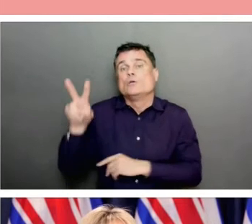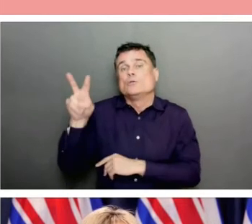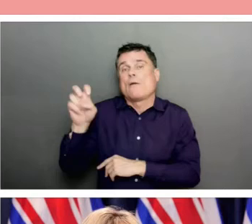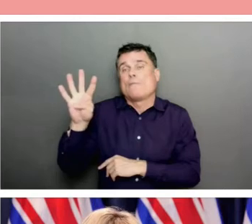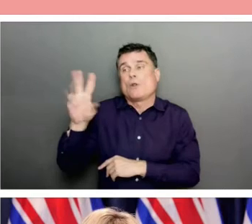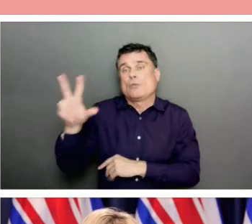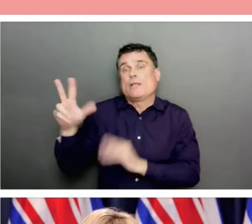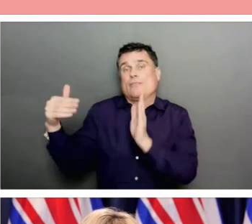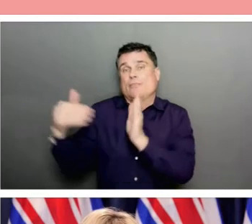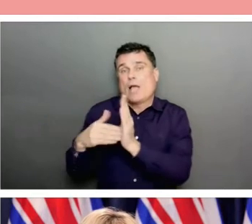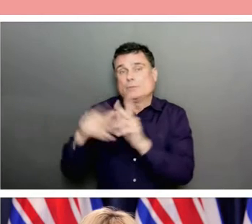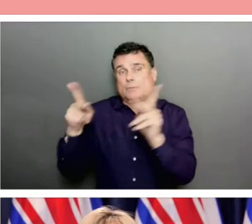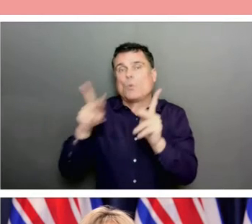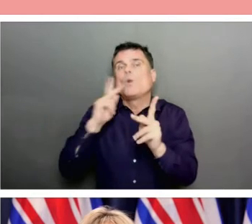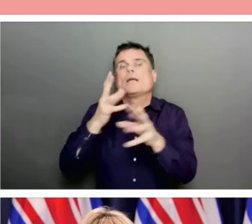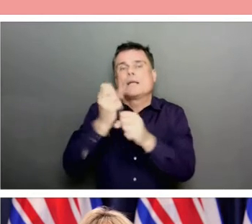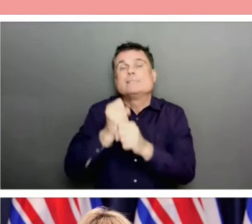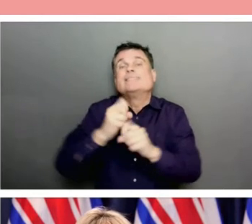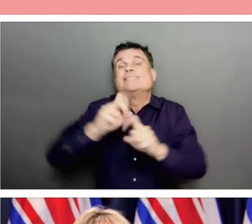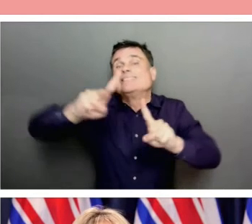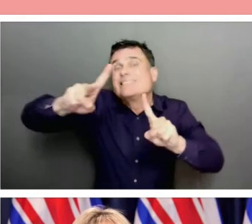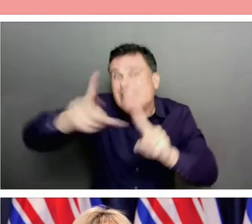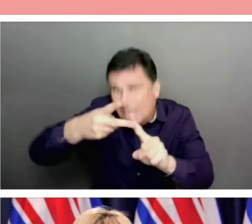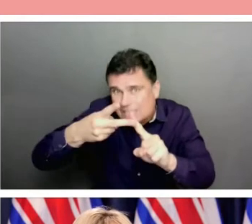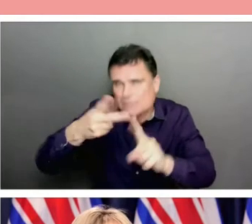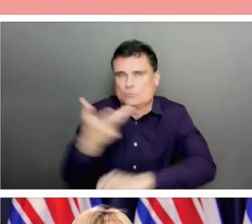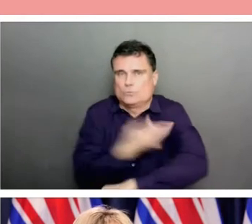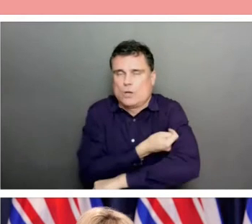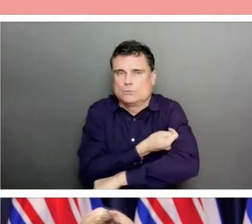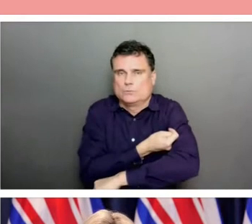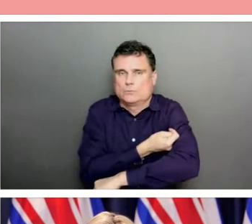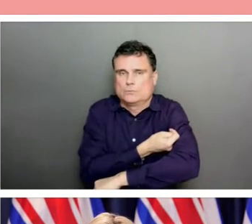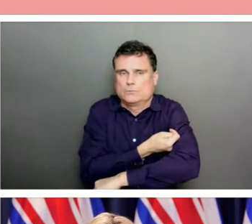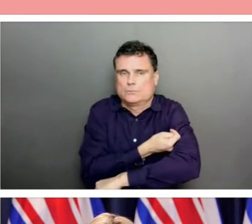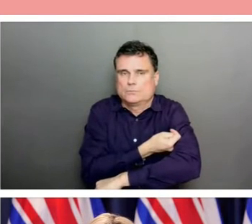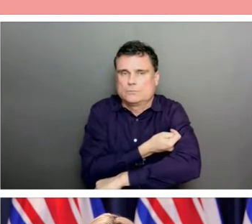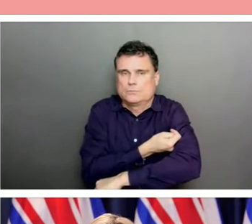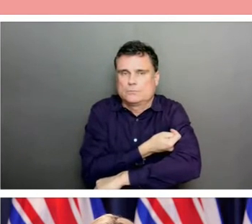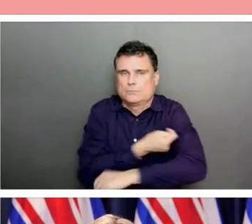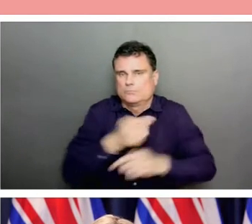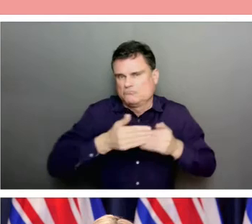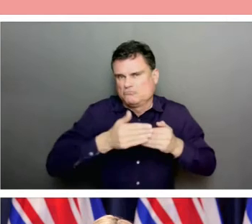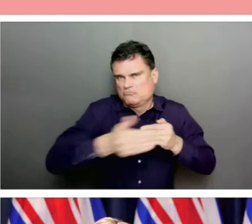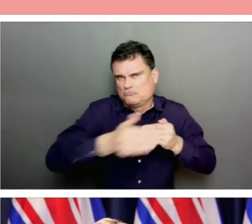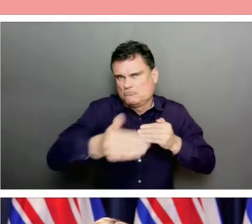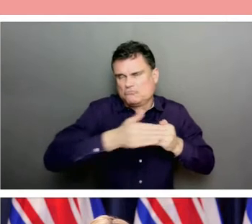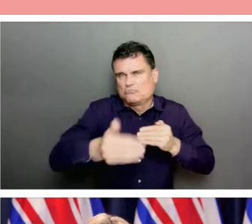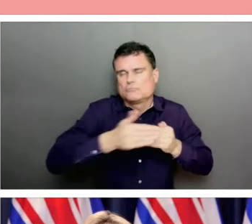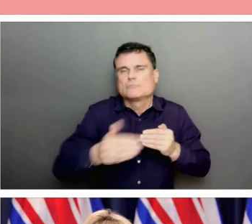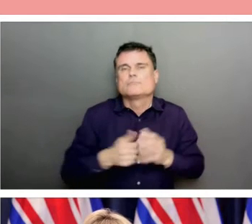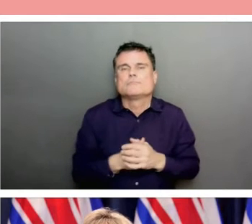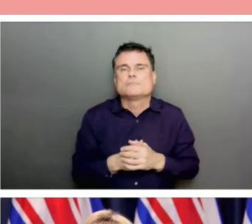and next week and to the end of January. So this is where we're focusing our attention right now.